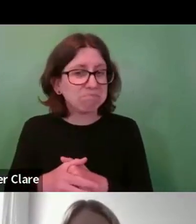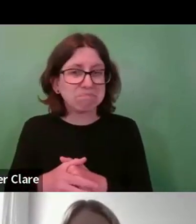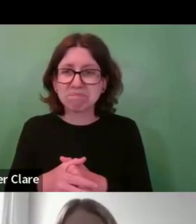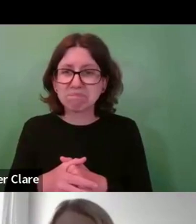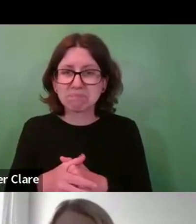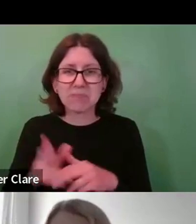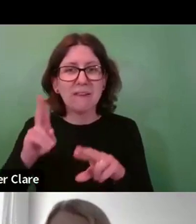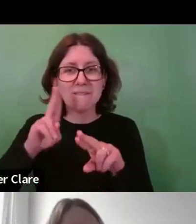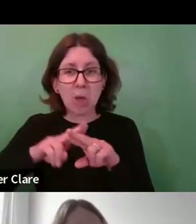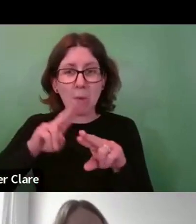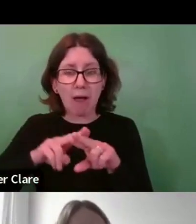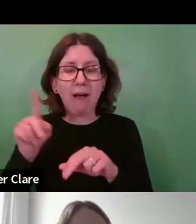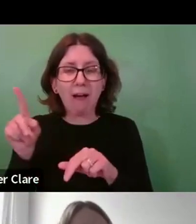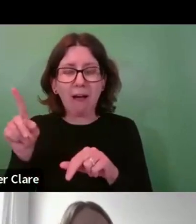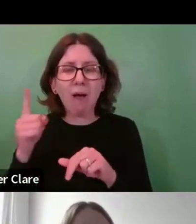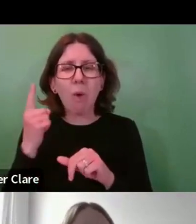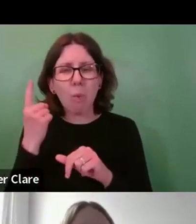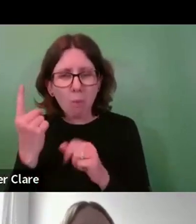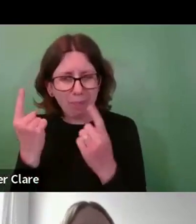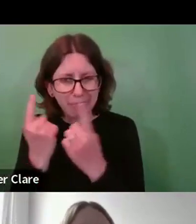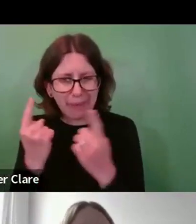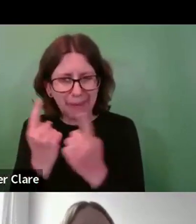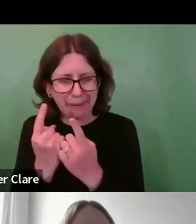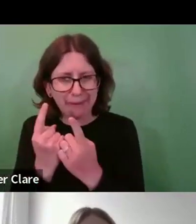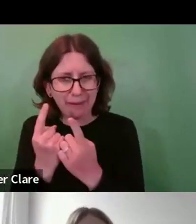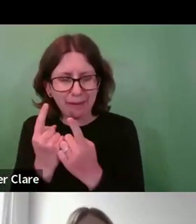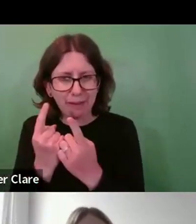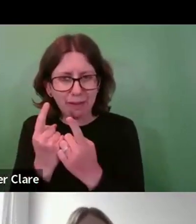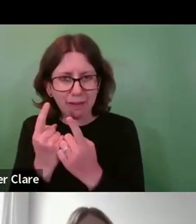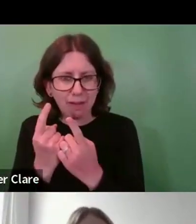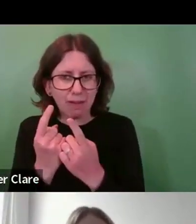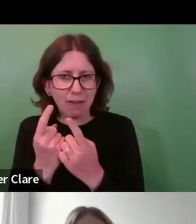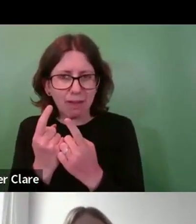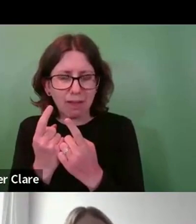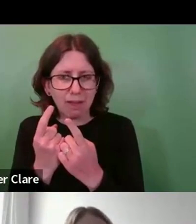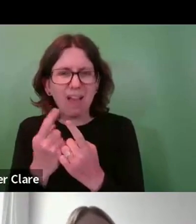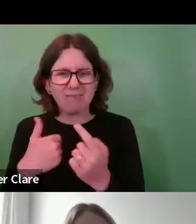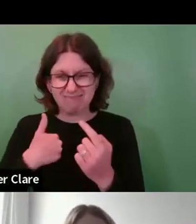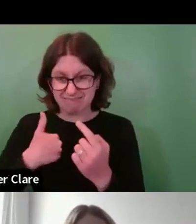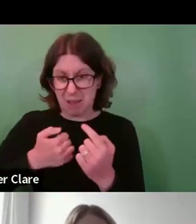Fiona: The only thing I was gonna say is I will be sending Amelia my, all my notes that I was meant to say